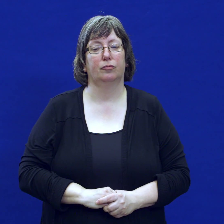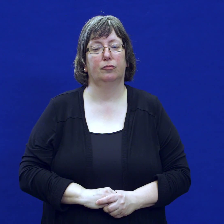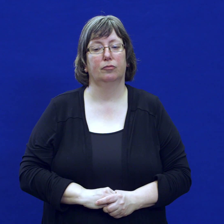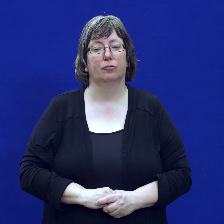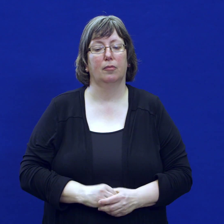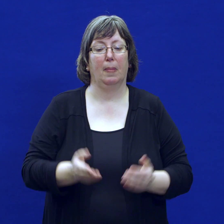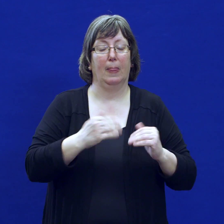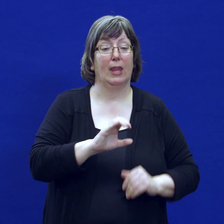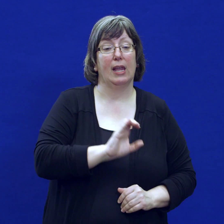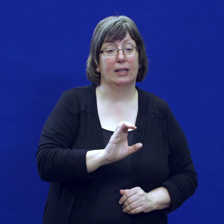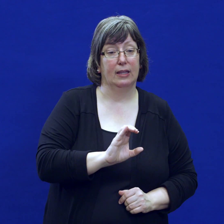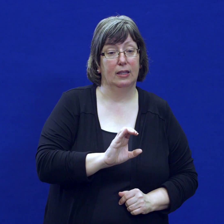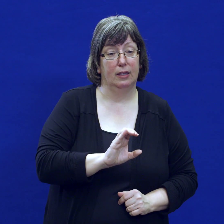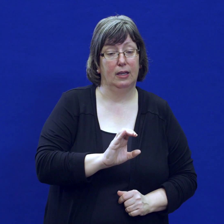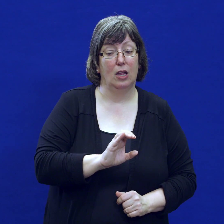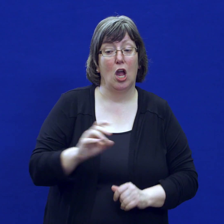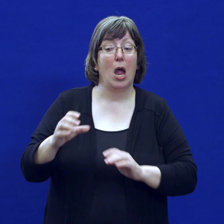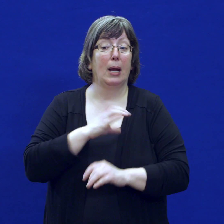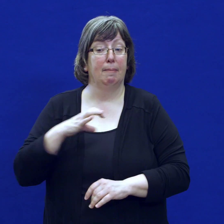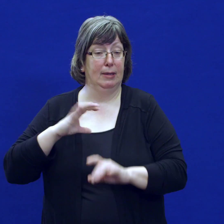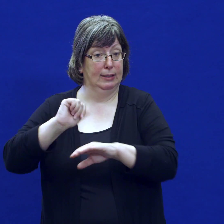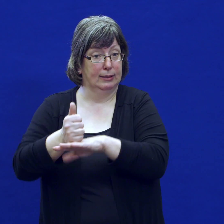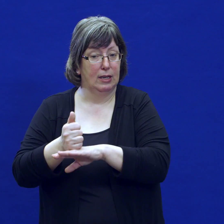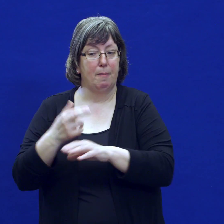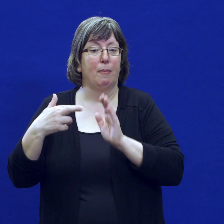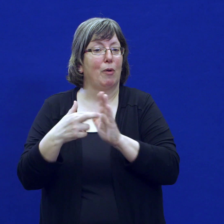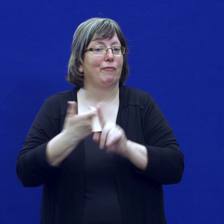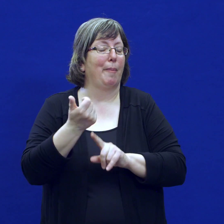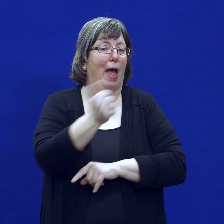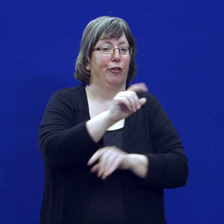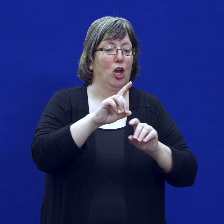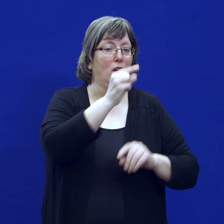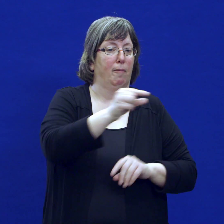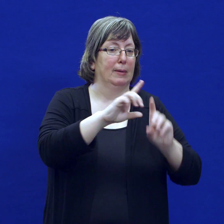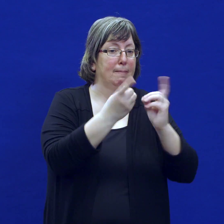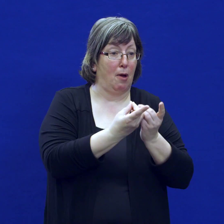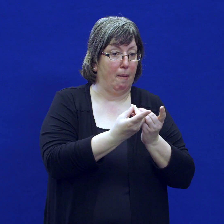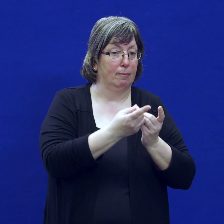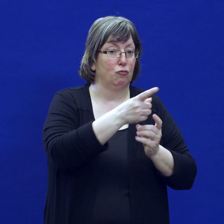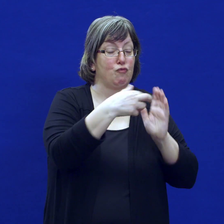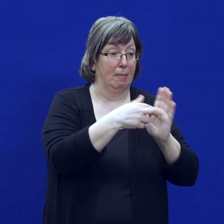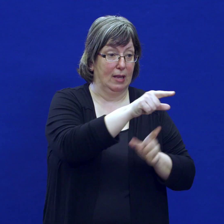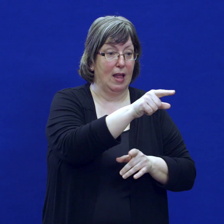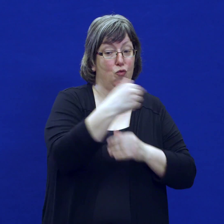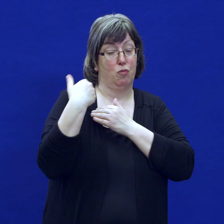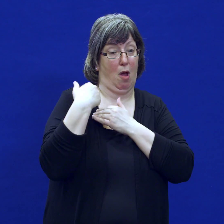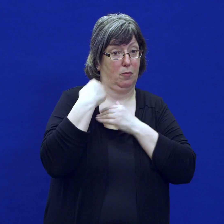and c. representatives from departments of a government that have responsibilities